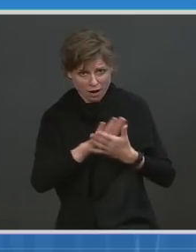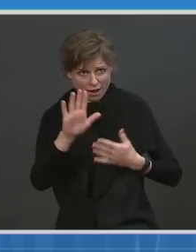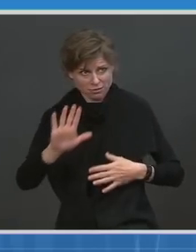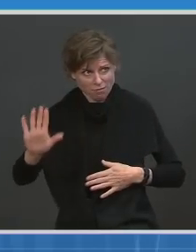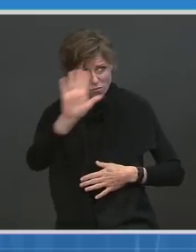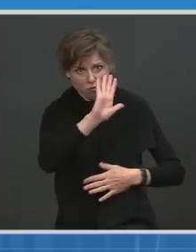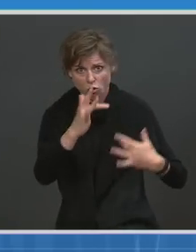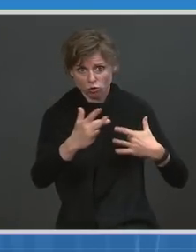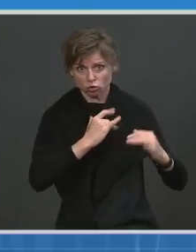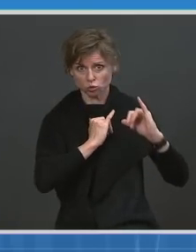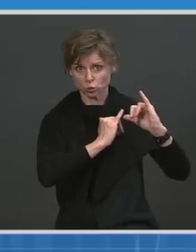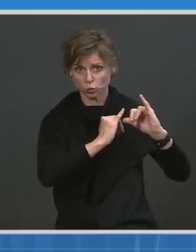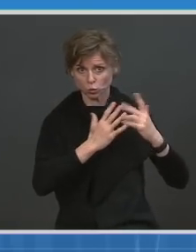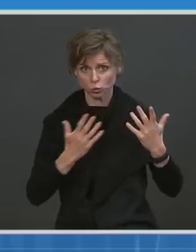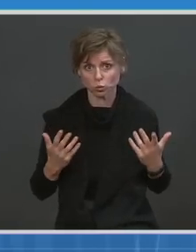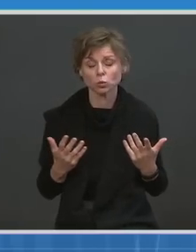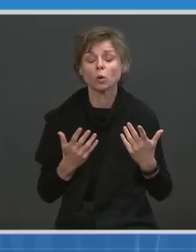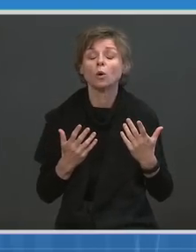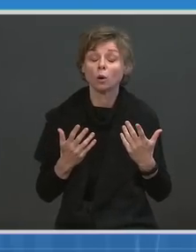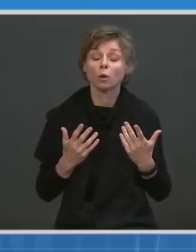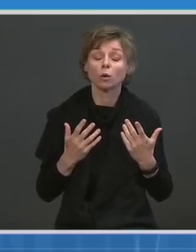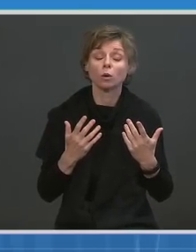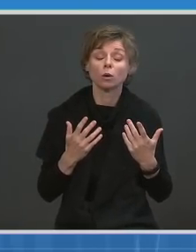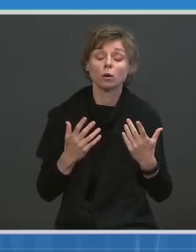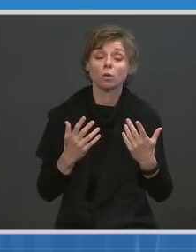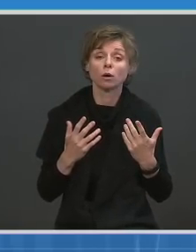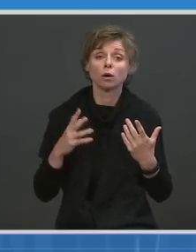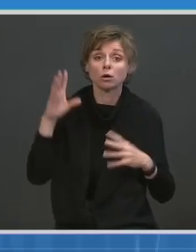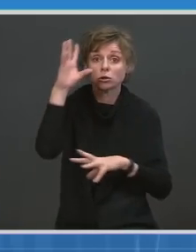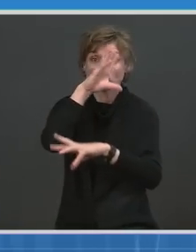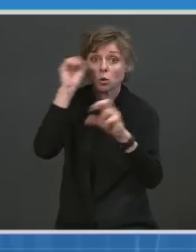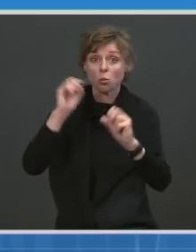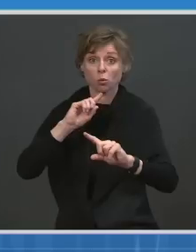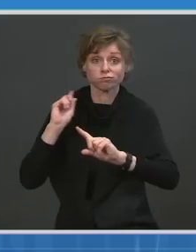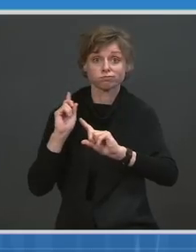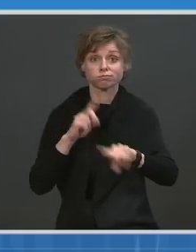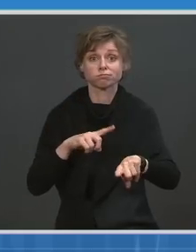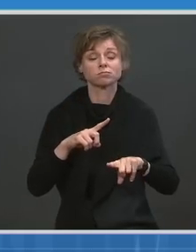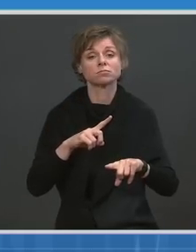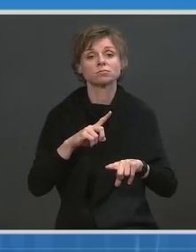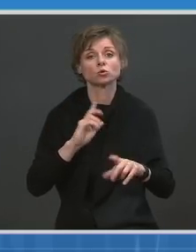Under the President's direction, the U.S. reengaged with the WHO on day one of his presidency.